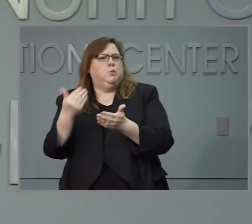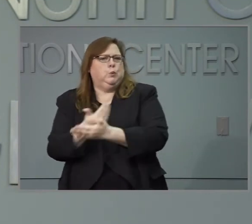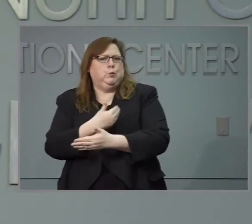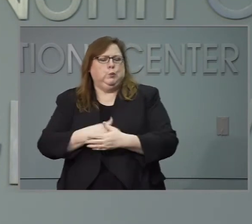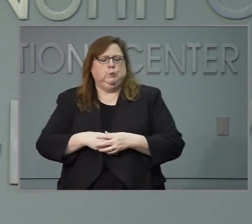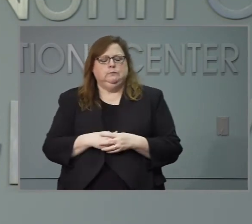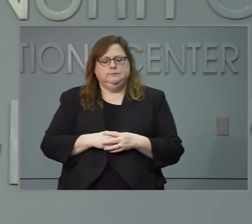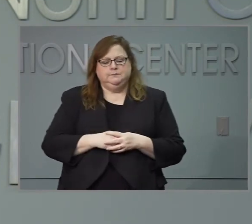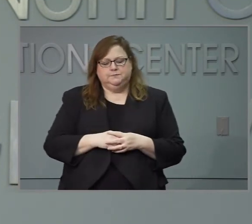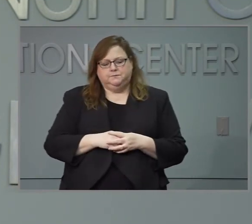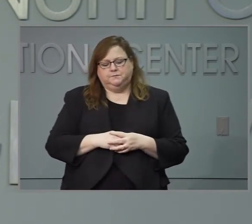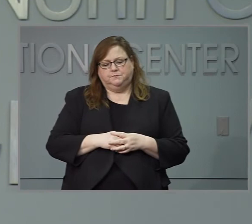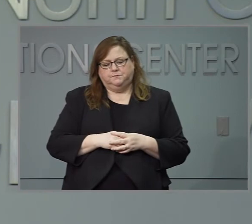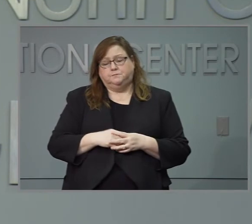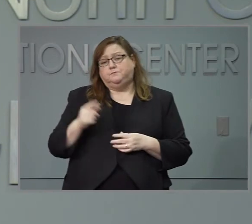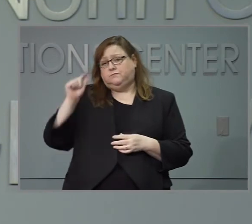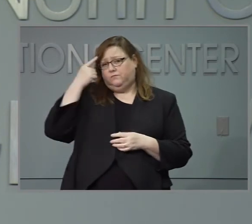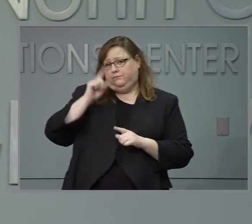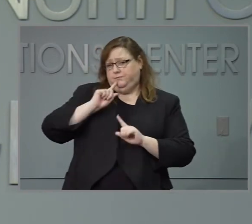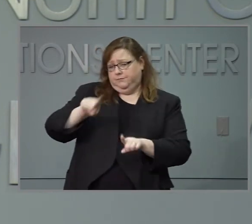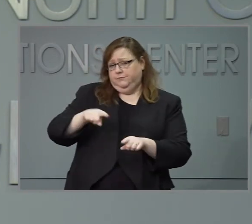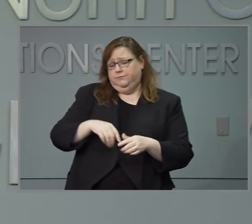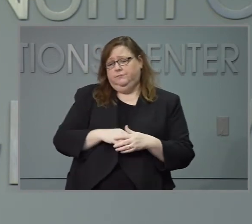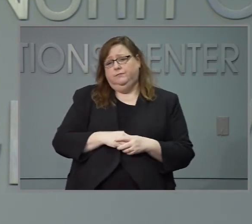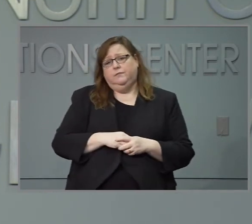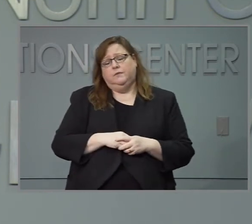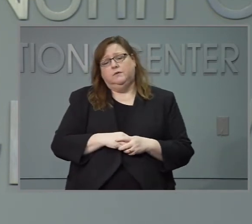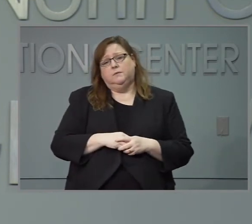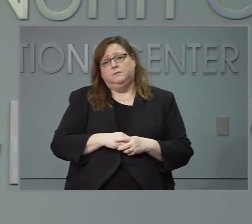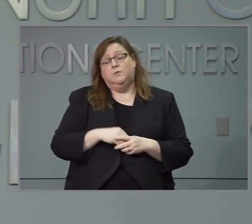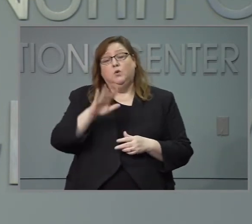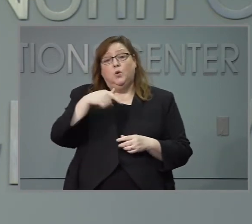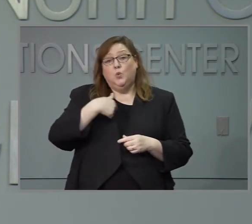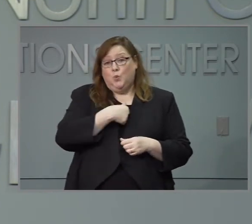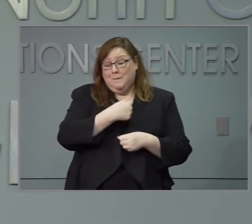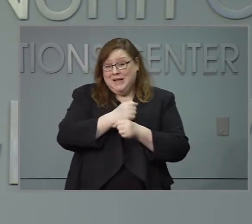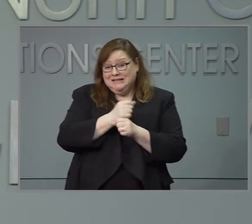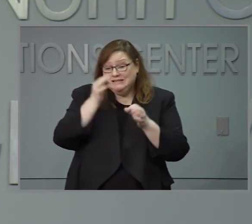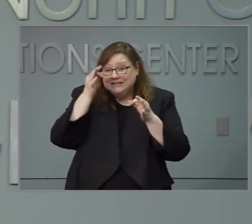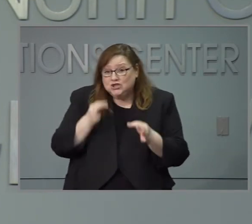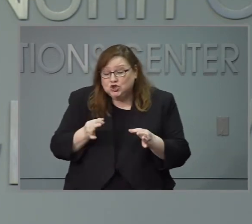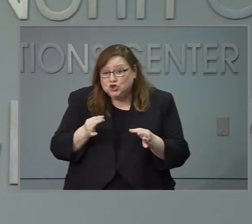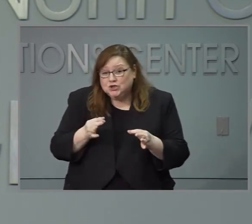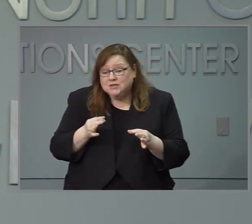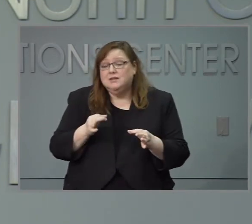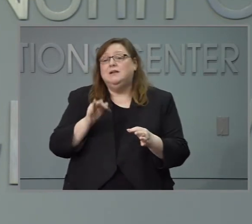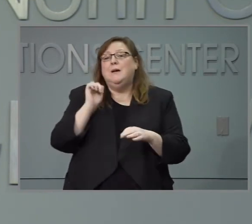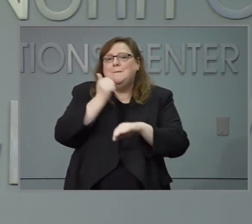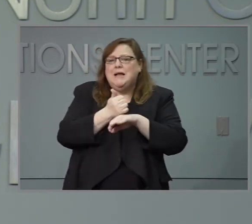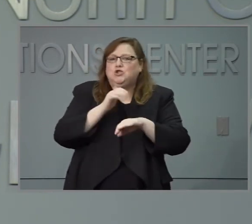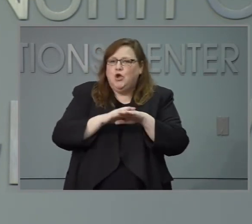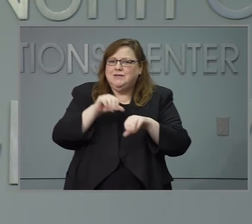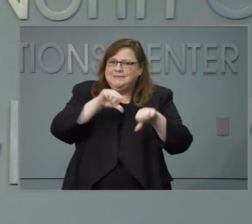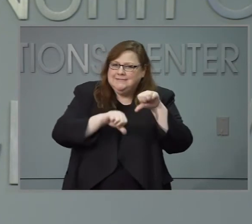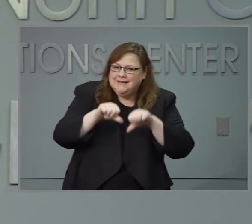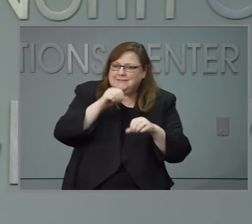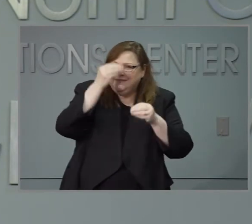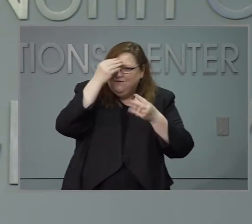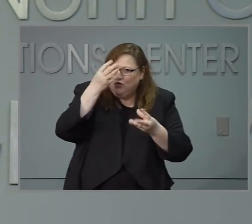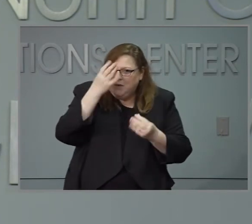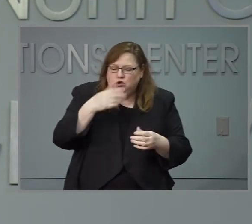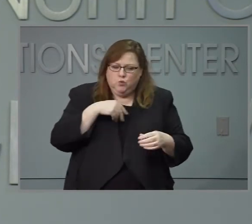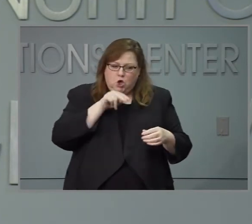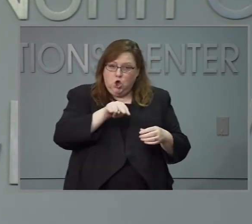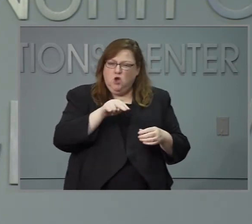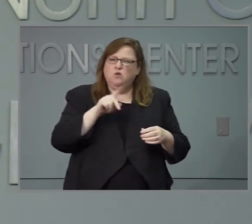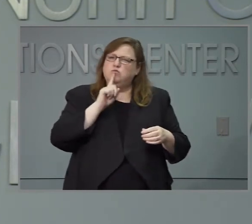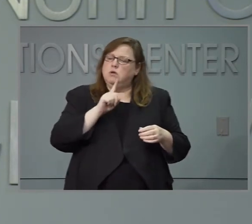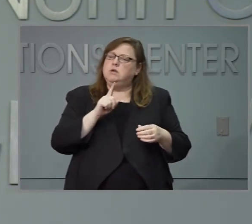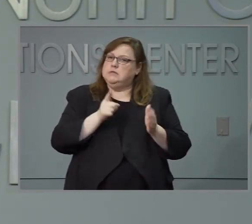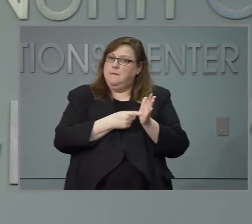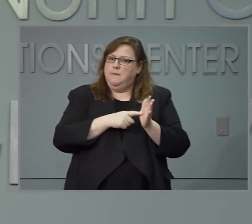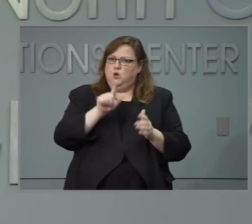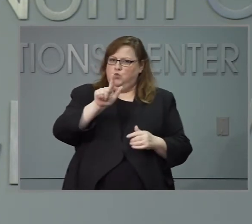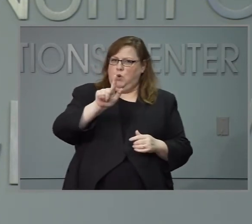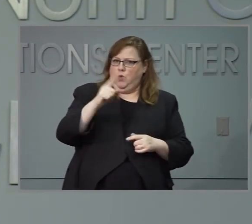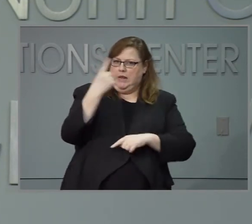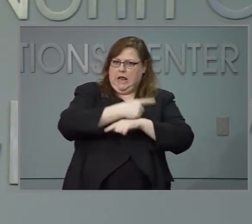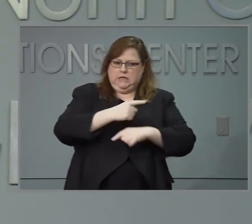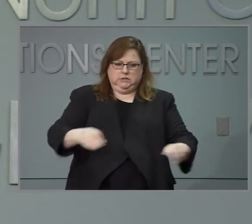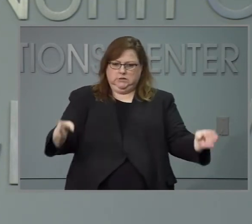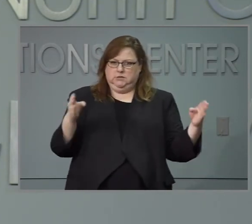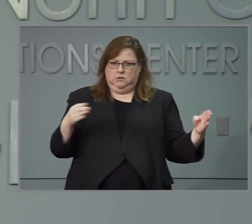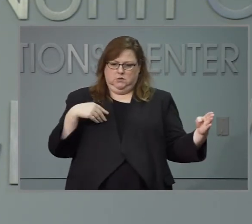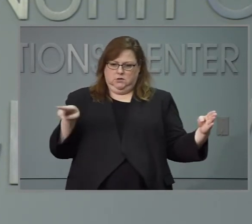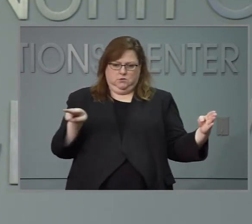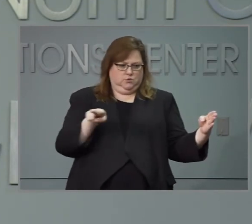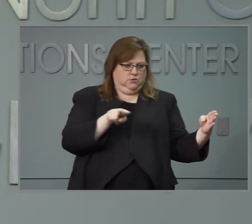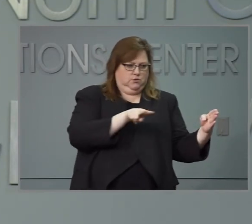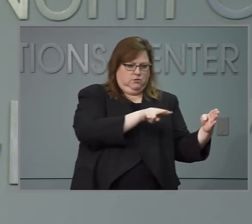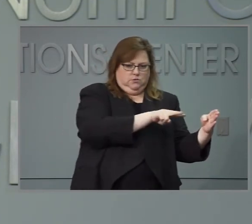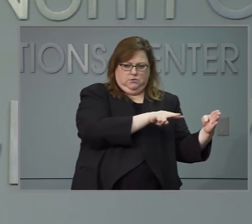DIFERENTES PORCENTAJES. ¿CREE QUE ESO O CUÁL SERÍA?